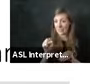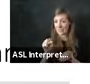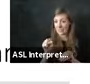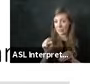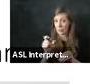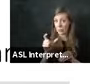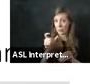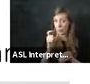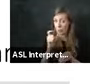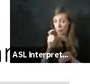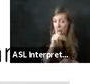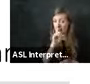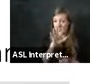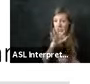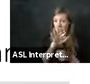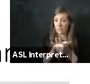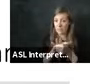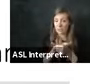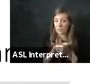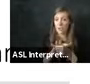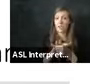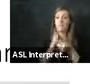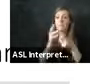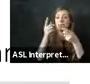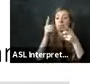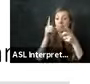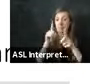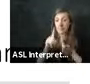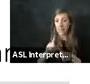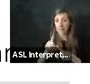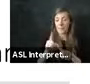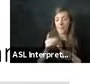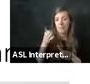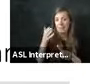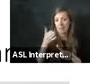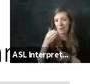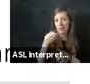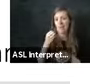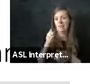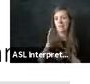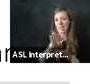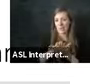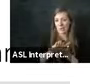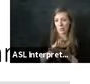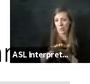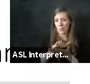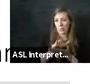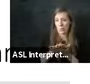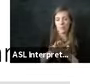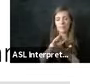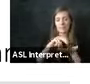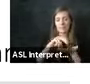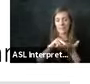confirmed to have occurred due to on campus transmission. So exposure to a positive